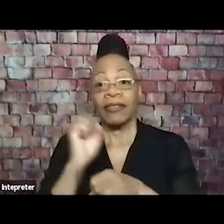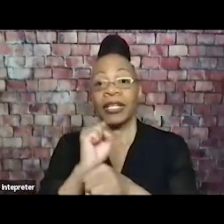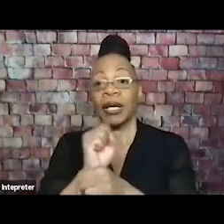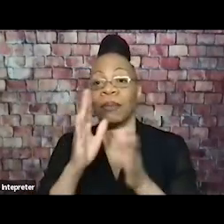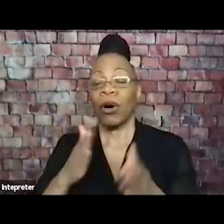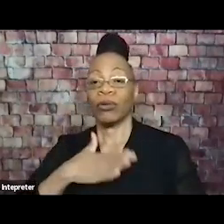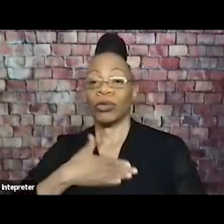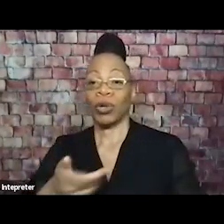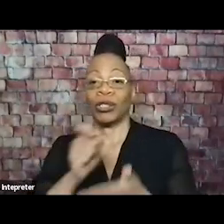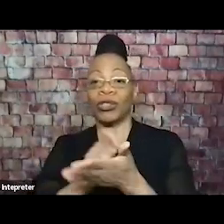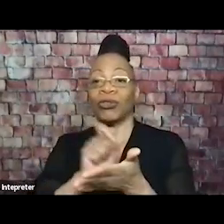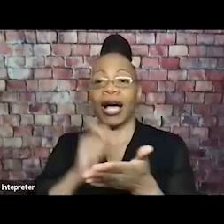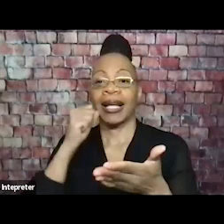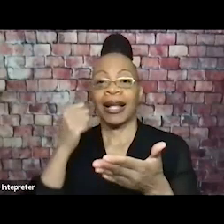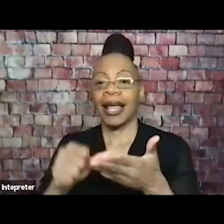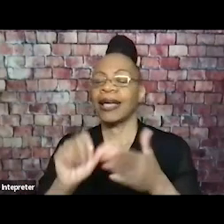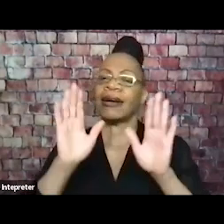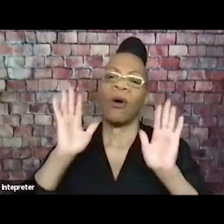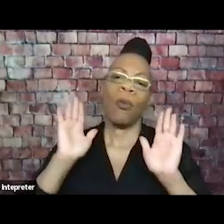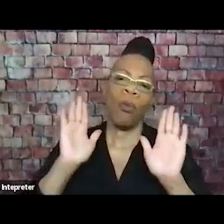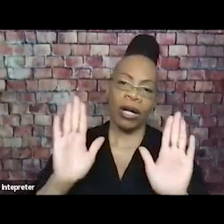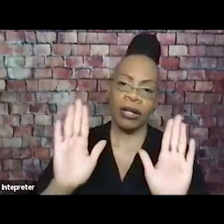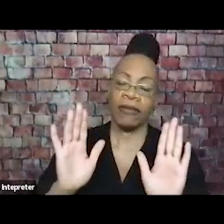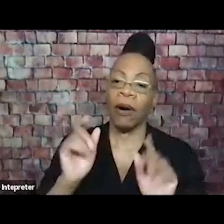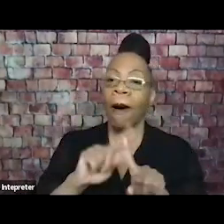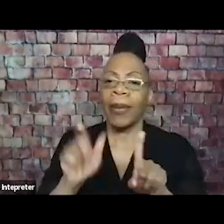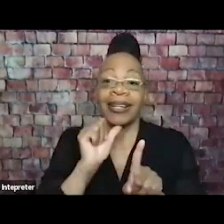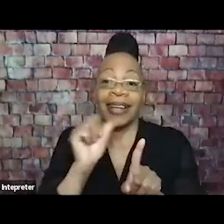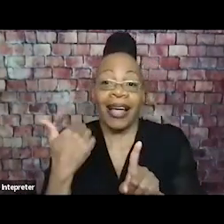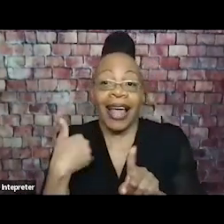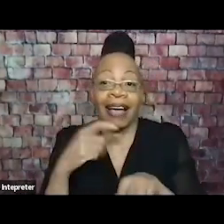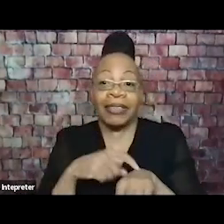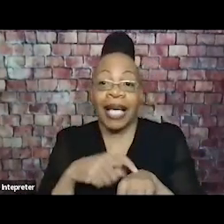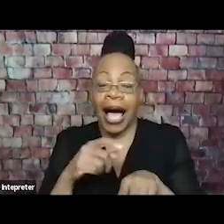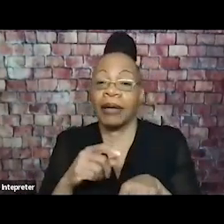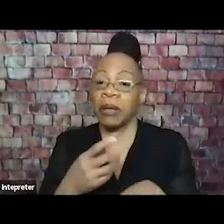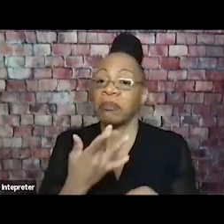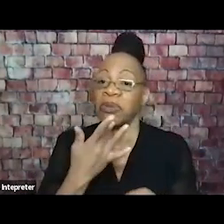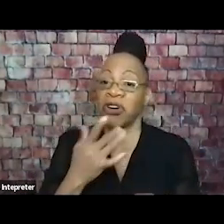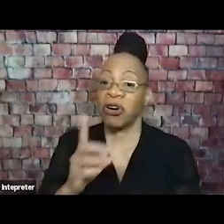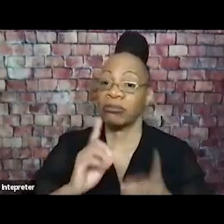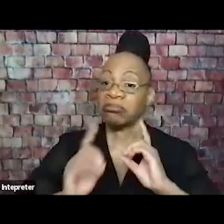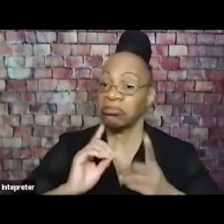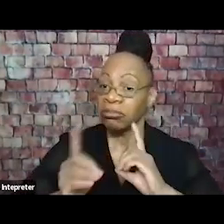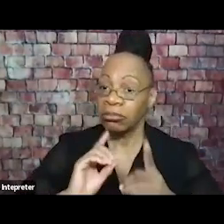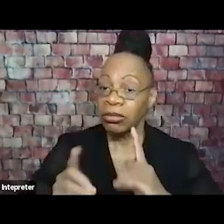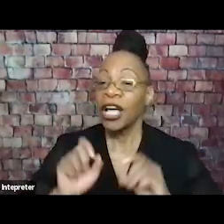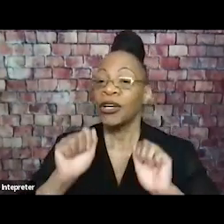If they don't have time for that but they're willing to have the conversation, you take down those notes and you can add them into your medical summary report.